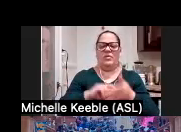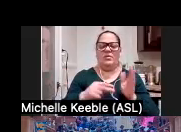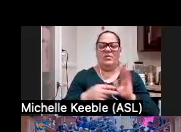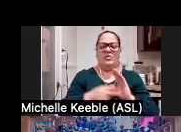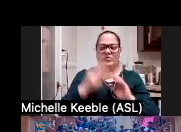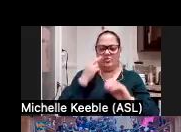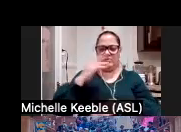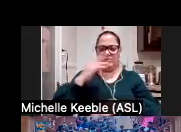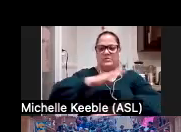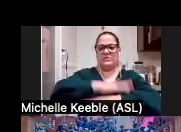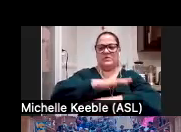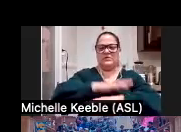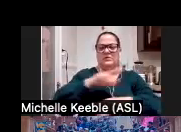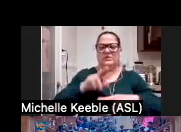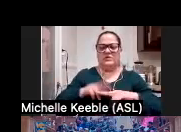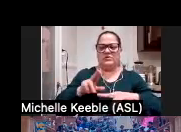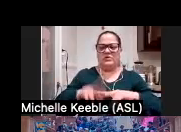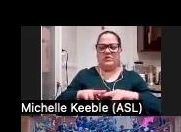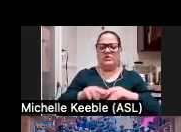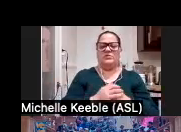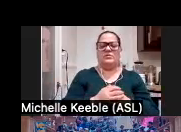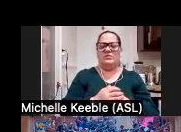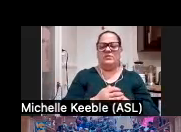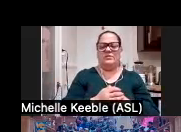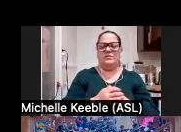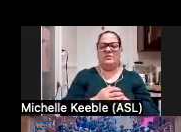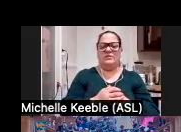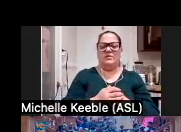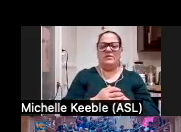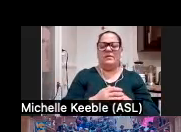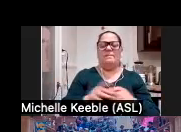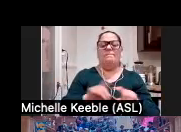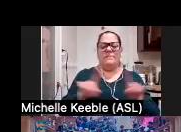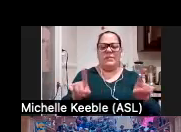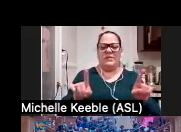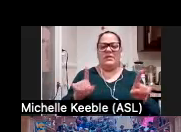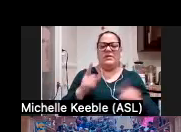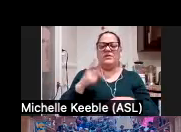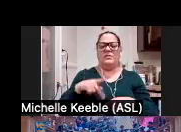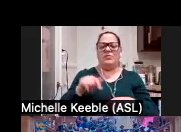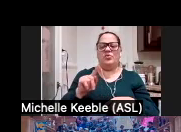they they were not set up that way um during the opening, but this that's portal one. That is our